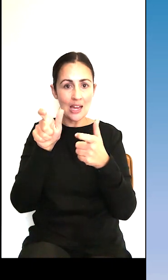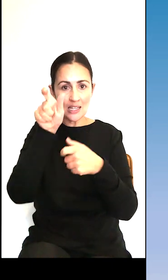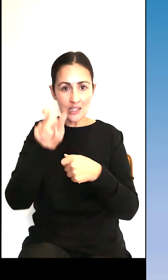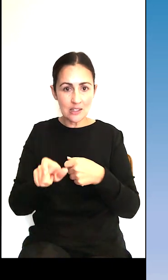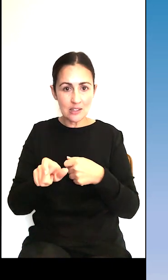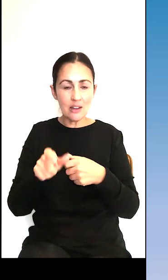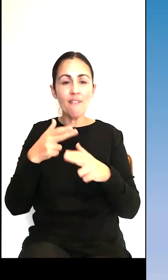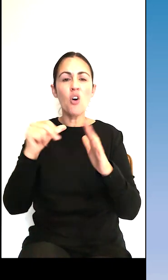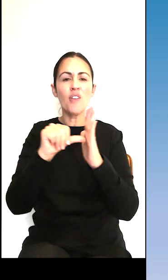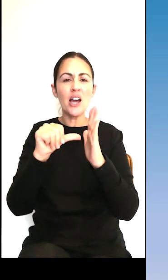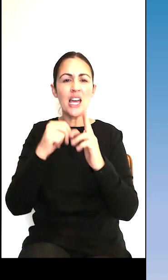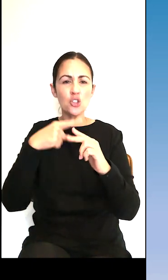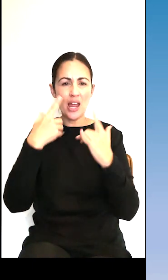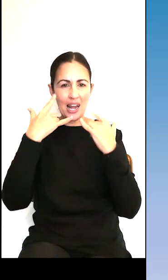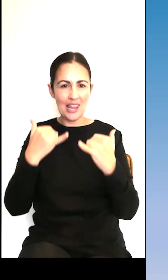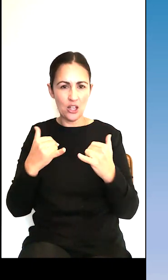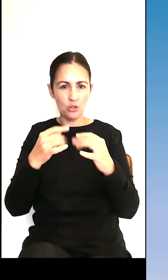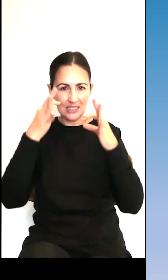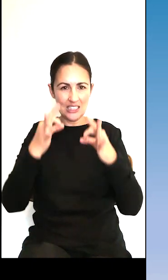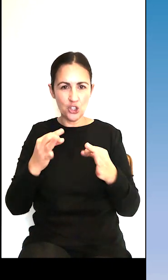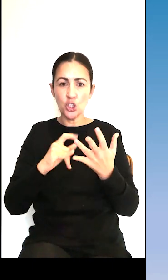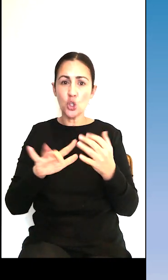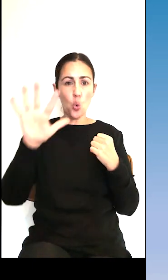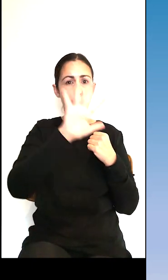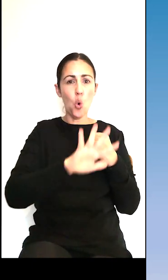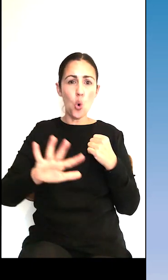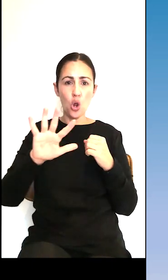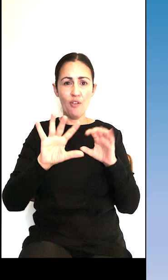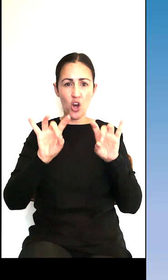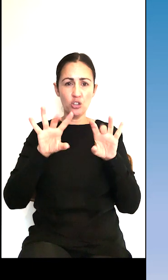an enduring power of guardianship in Queensland is the person who can make decisions for your healthcare.